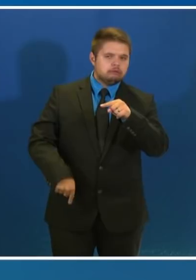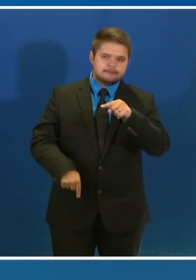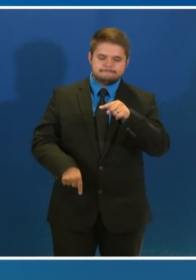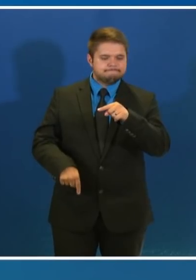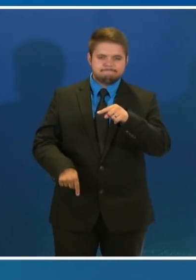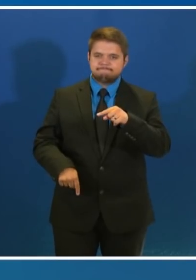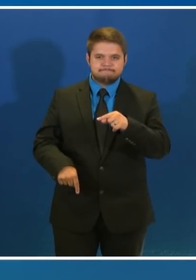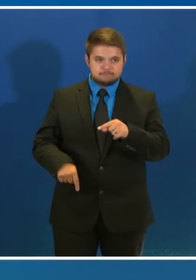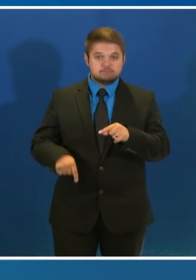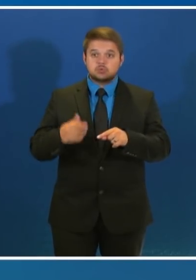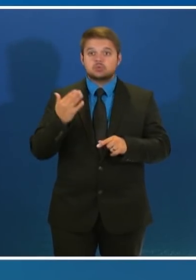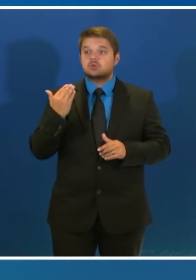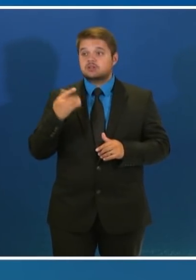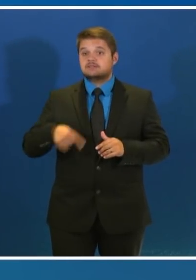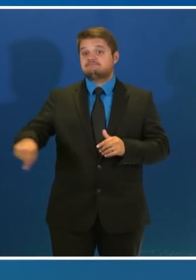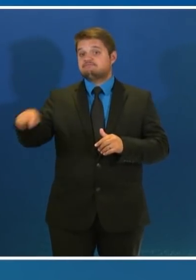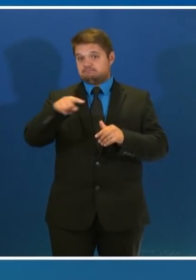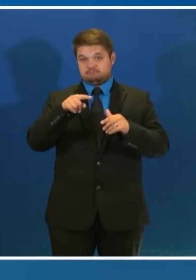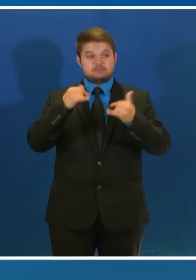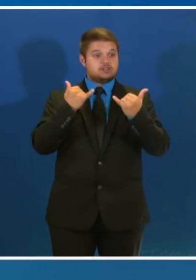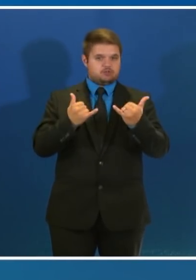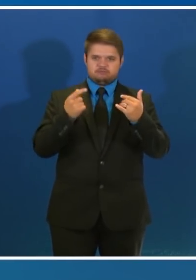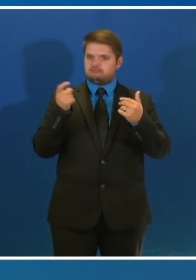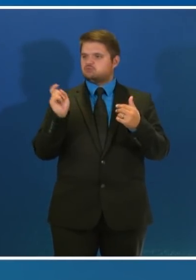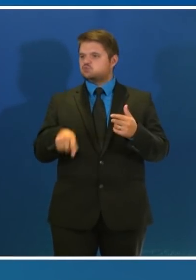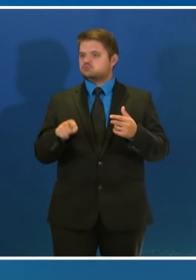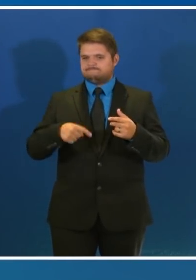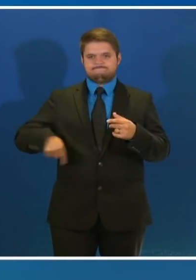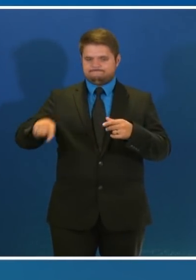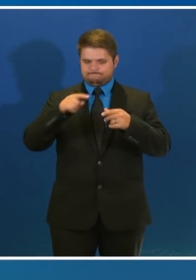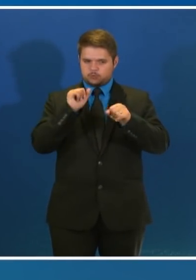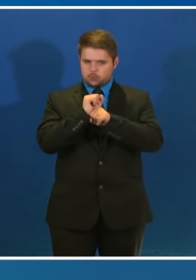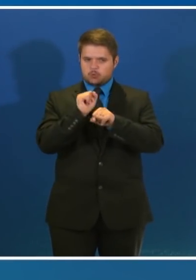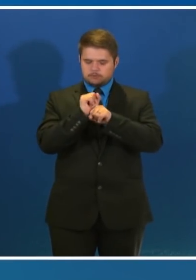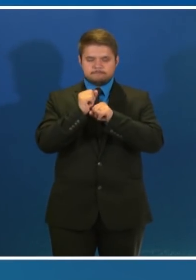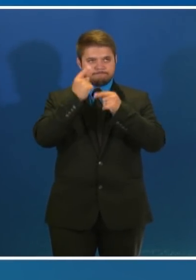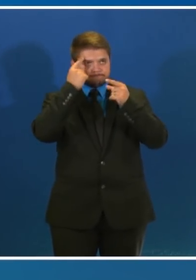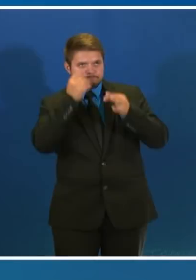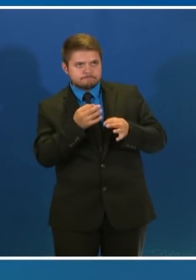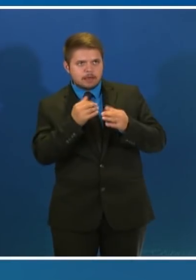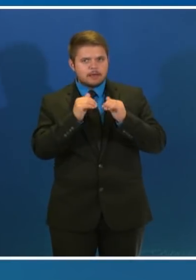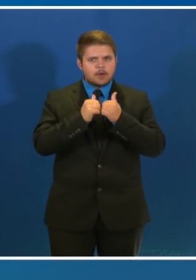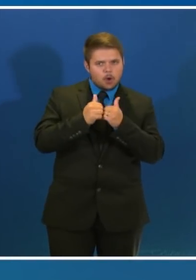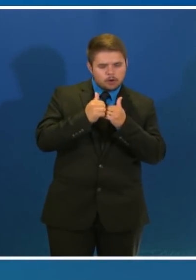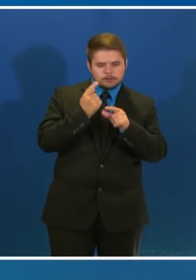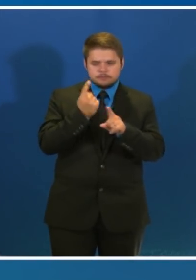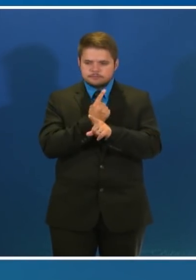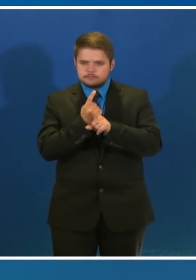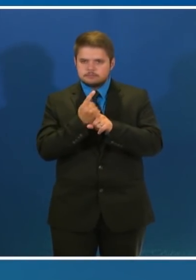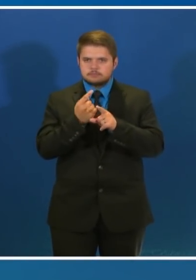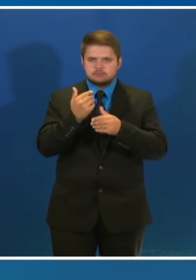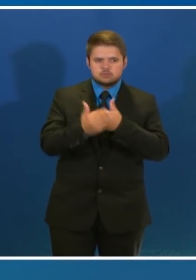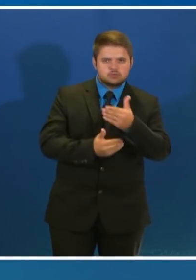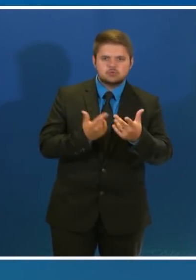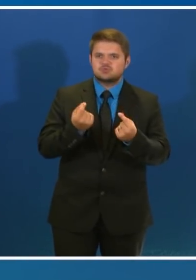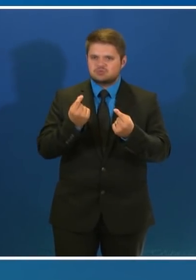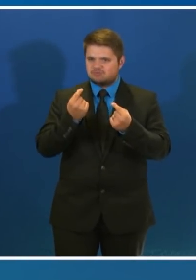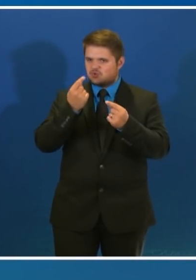our economy can fully open. We all need to work together to help slow and prevent the spread